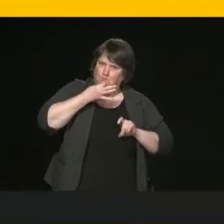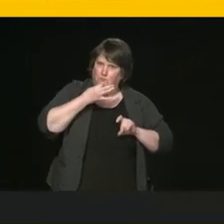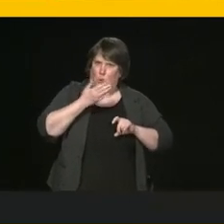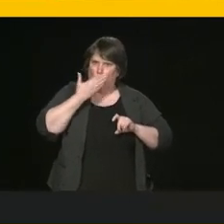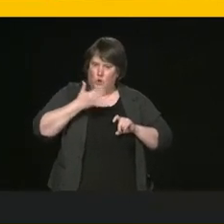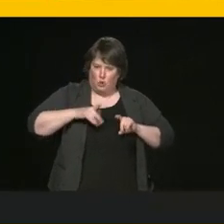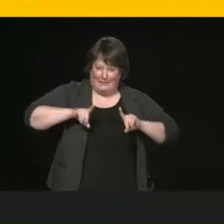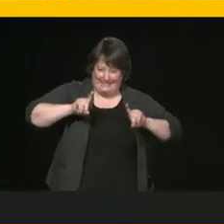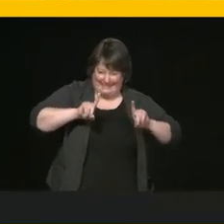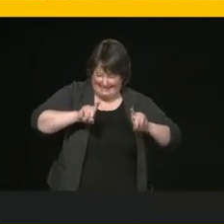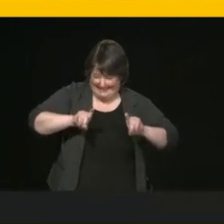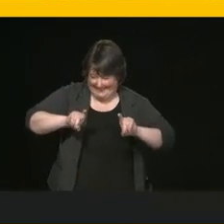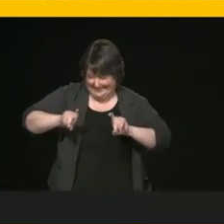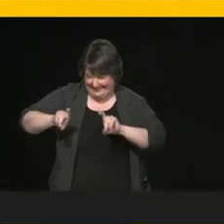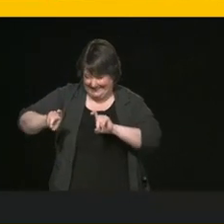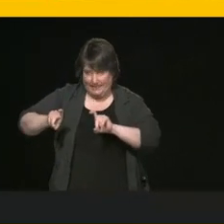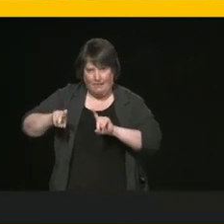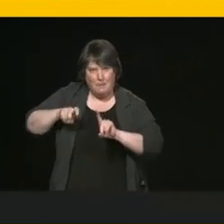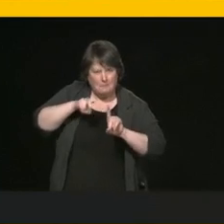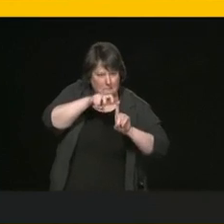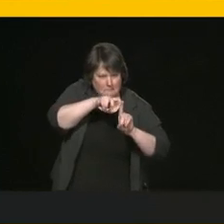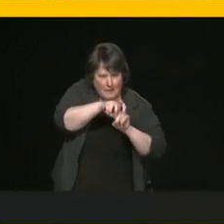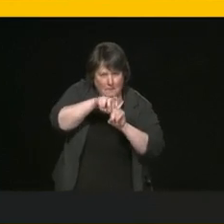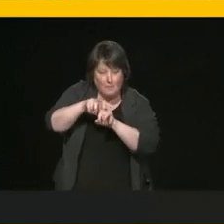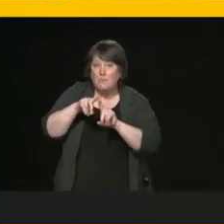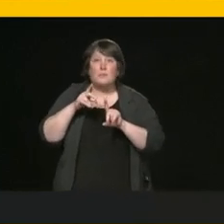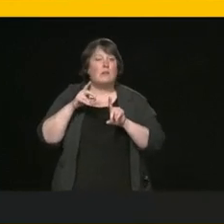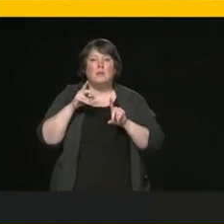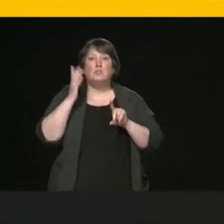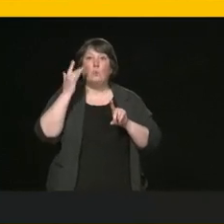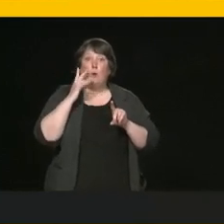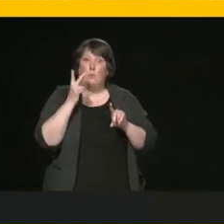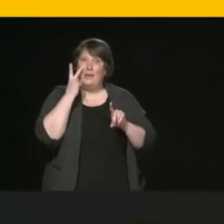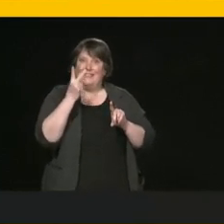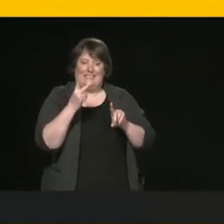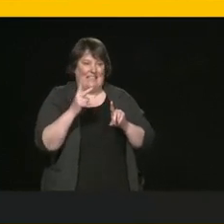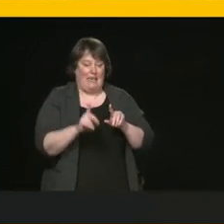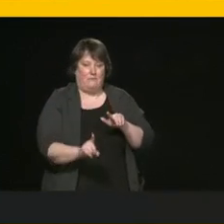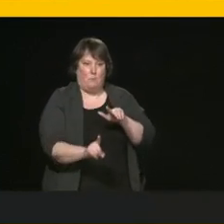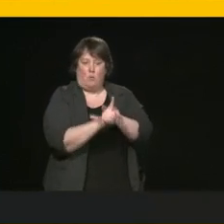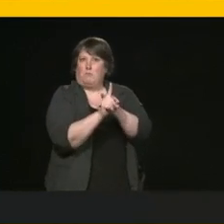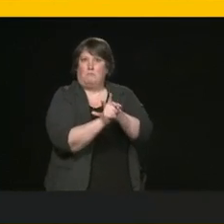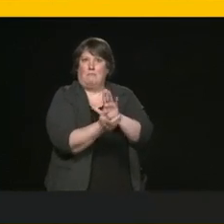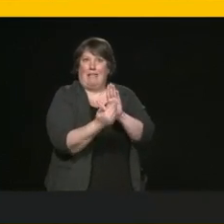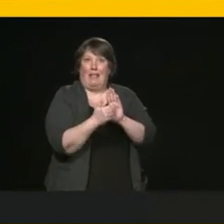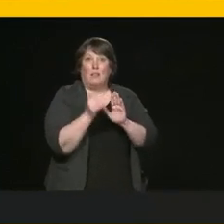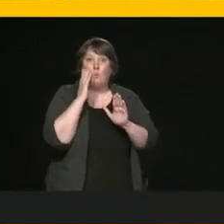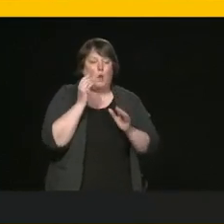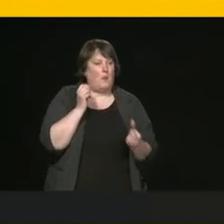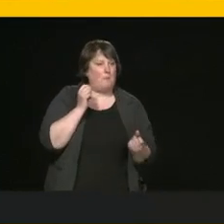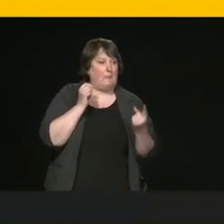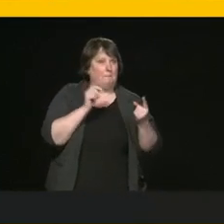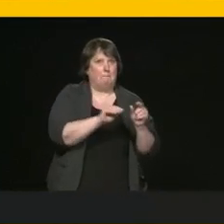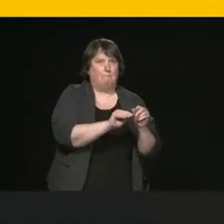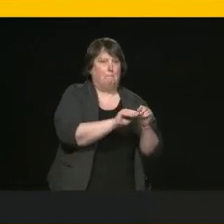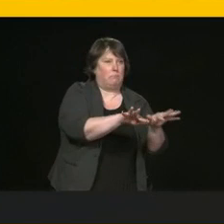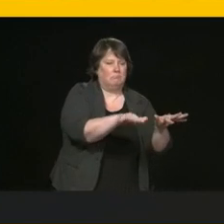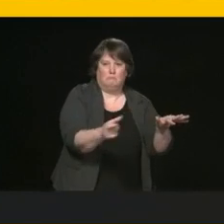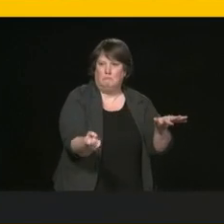LABORATORY TESTING. YOU HAVE TO HAVE GOOD TESTING